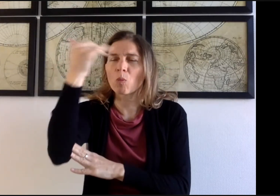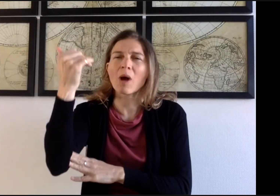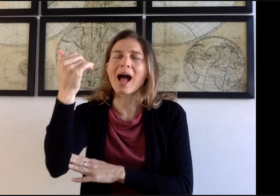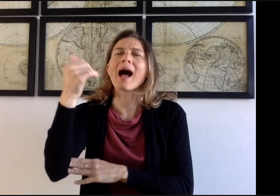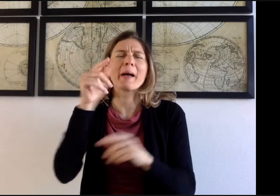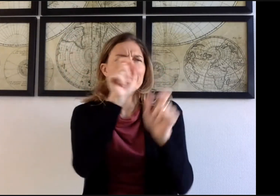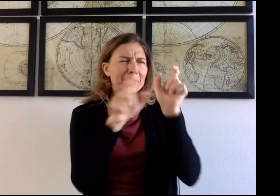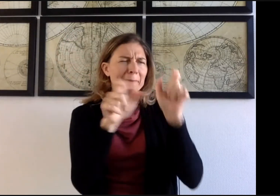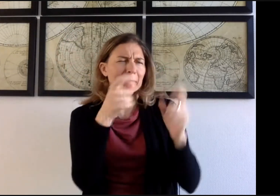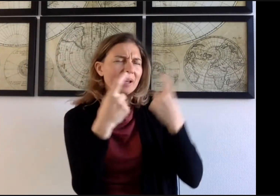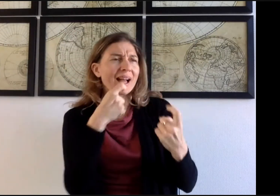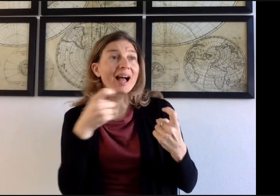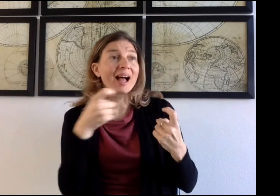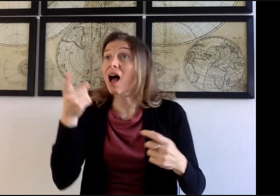Catherine, the floor is yours.